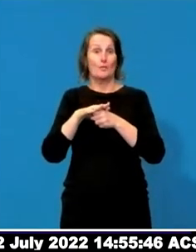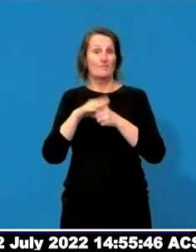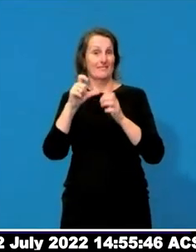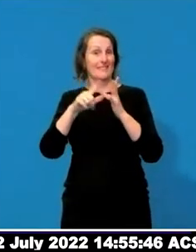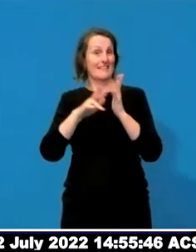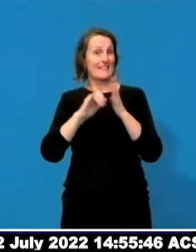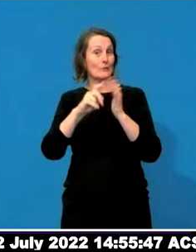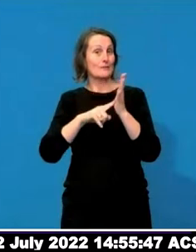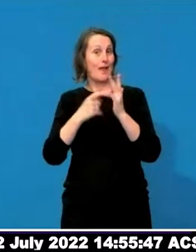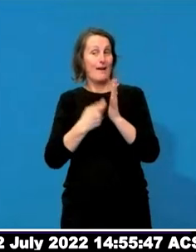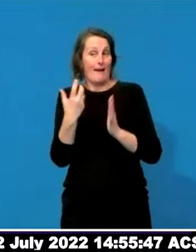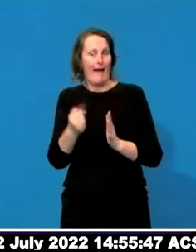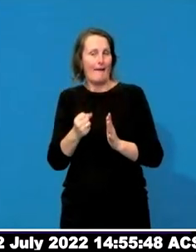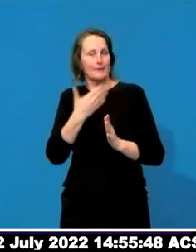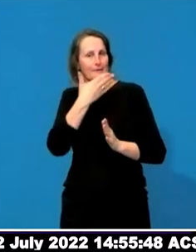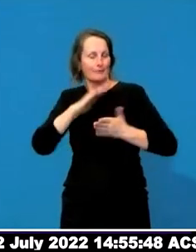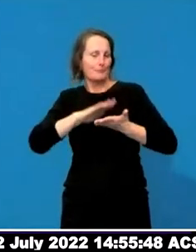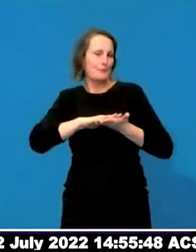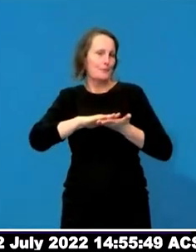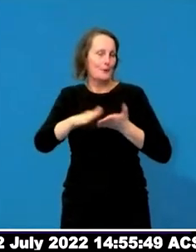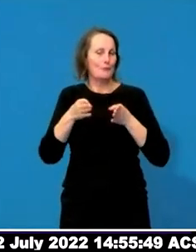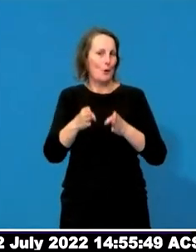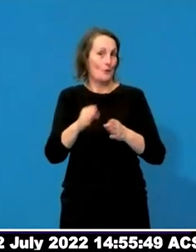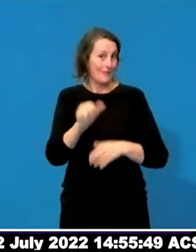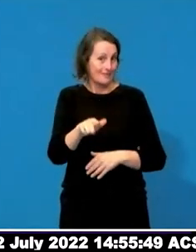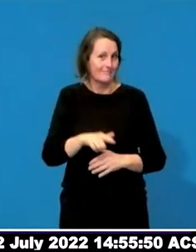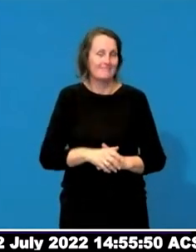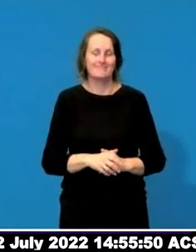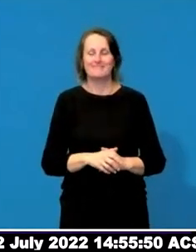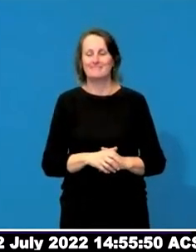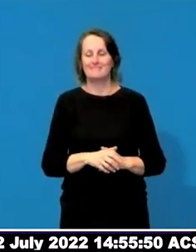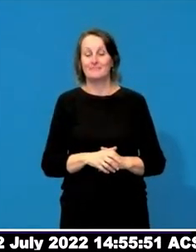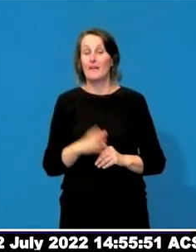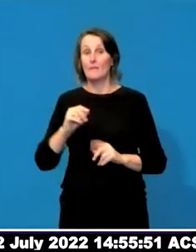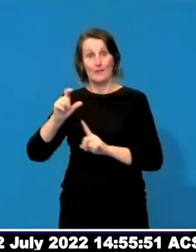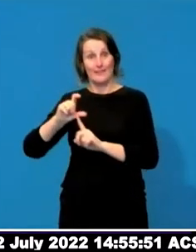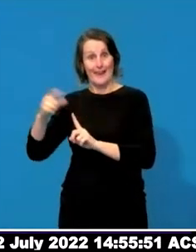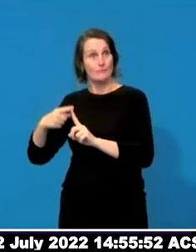I'm not sure. How long would it take you to drive from Cairns to Weipa,